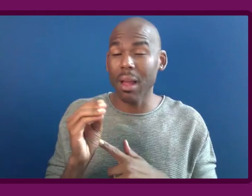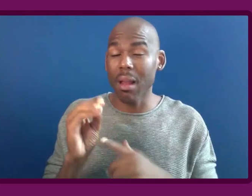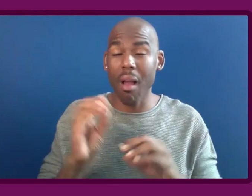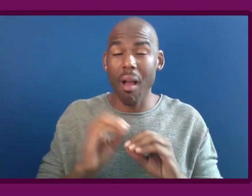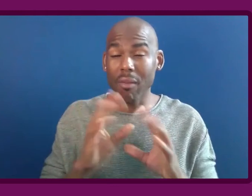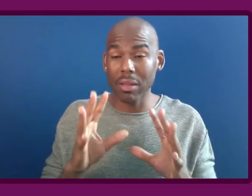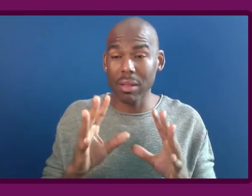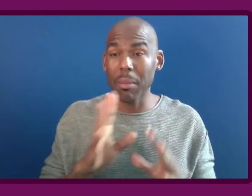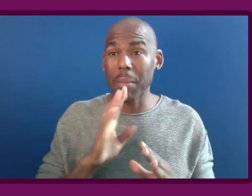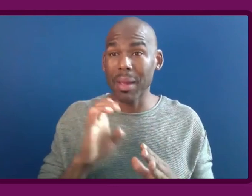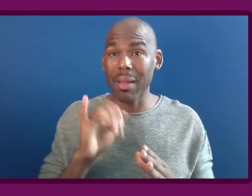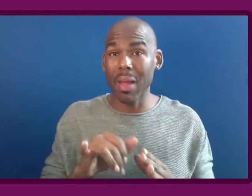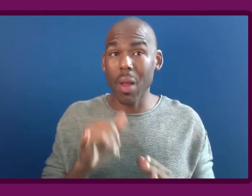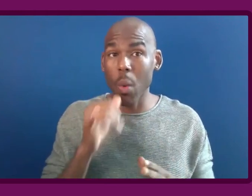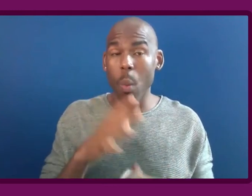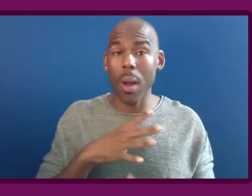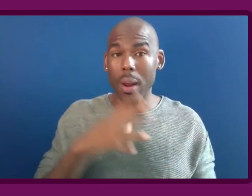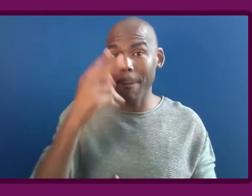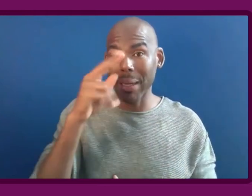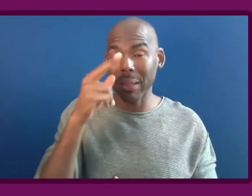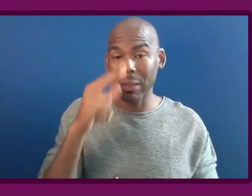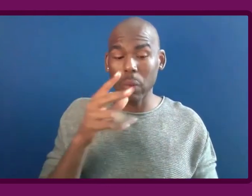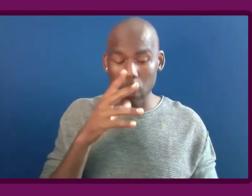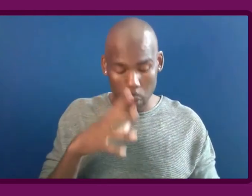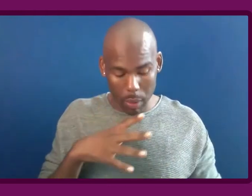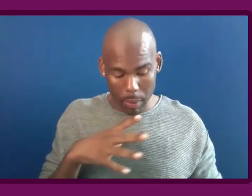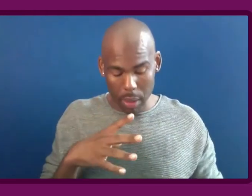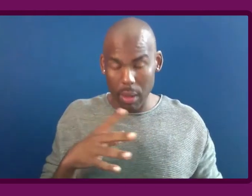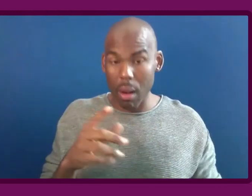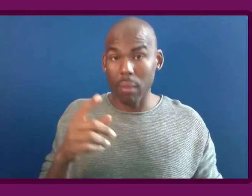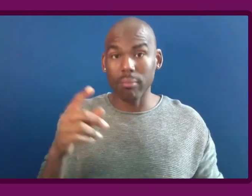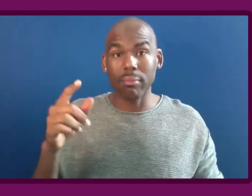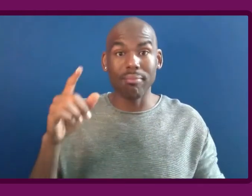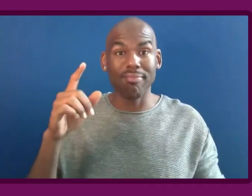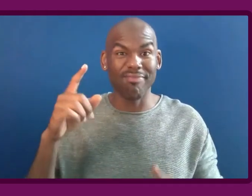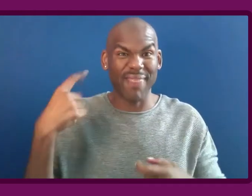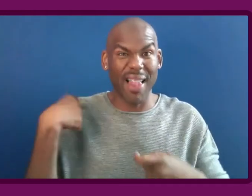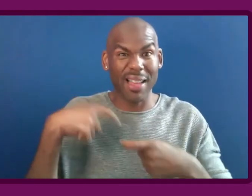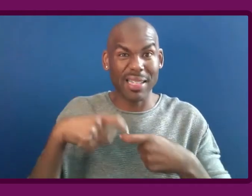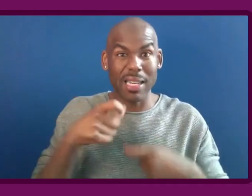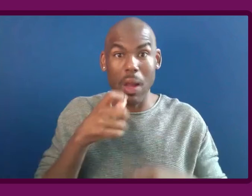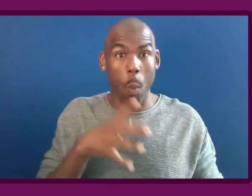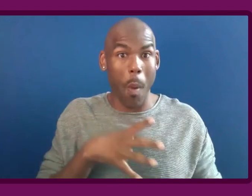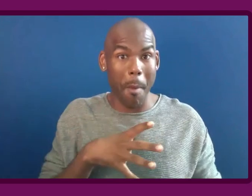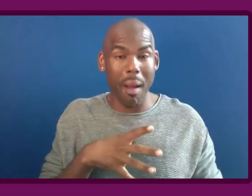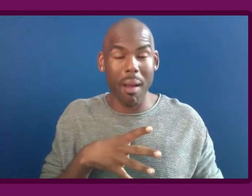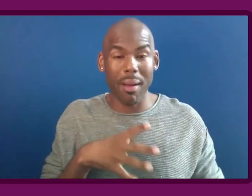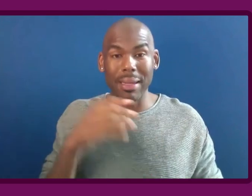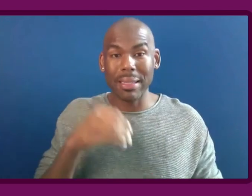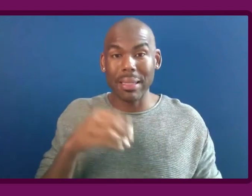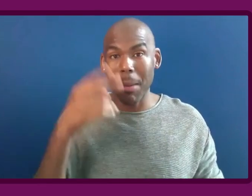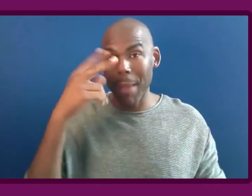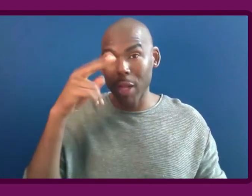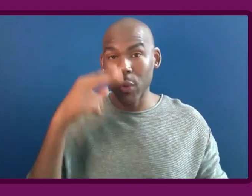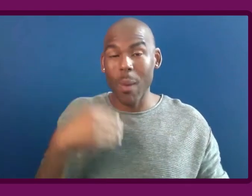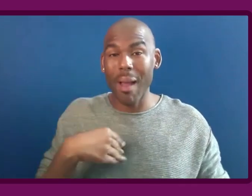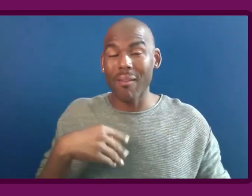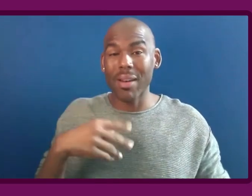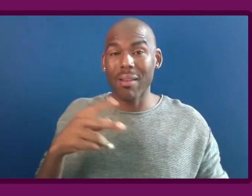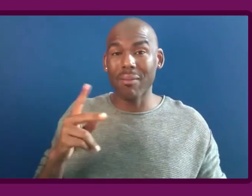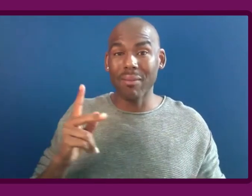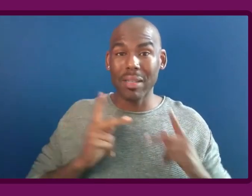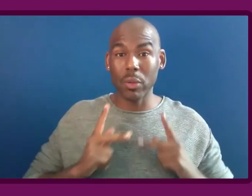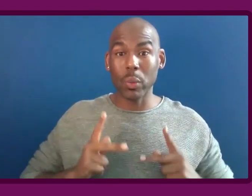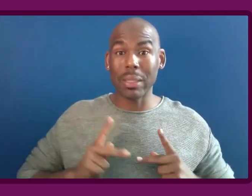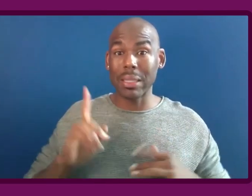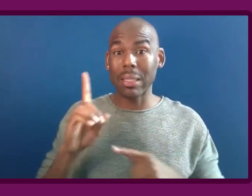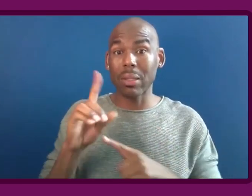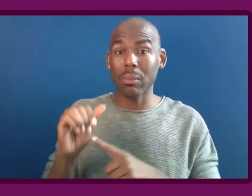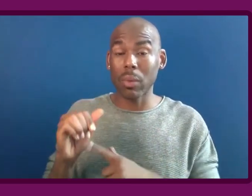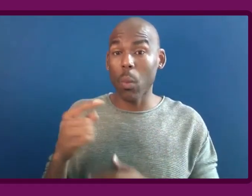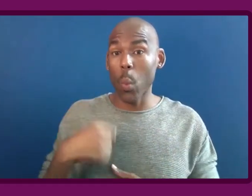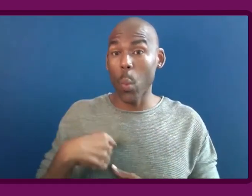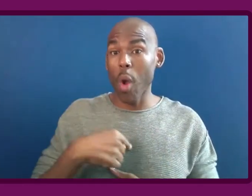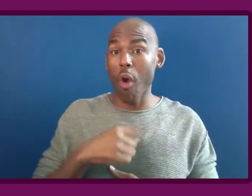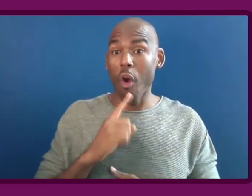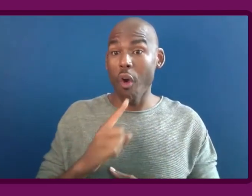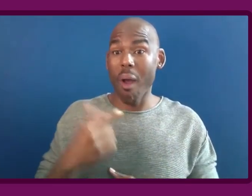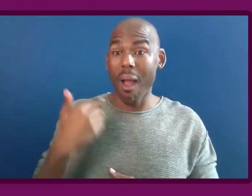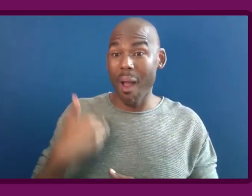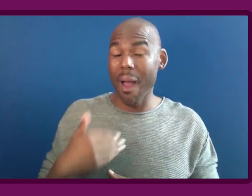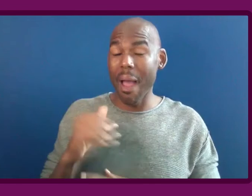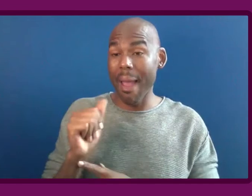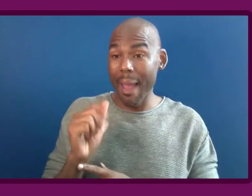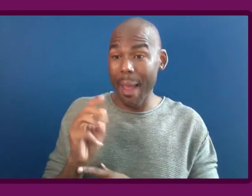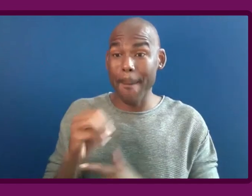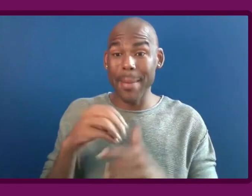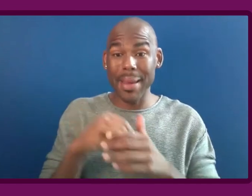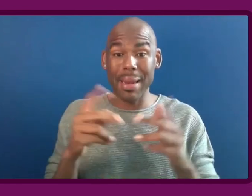world, we're like 10 times more likely to live sexual violence and gender-based violence. It's